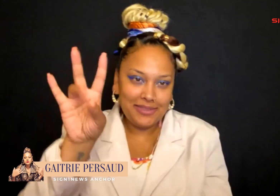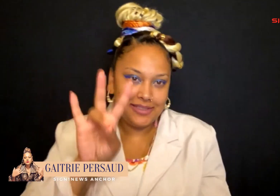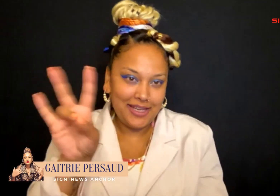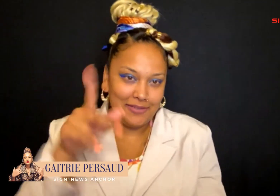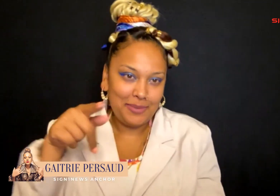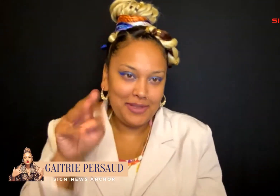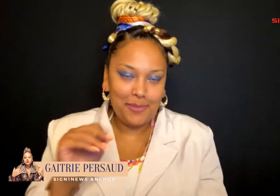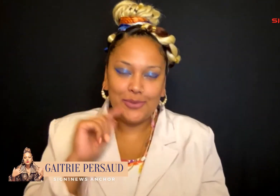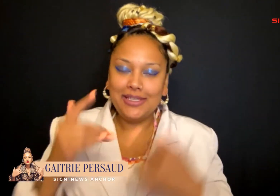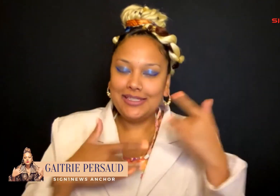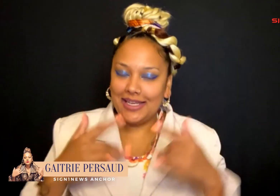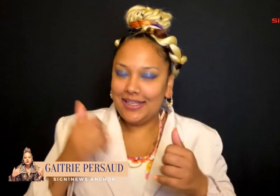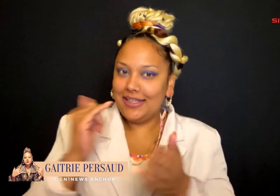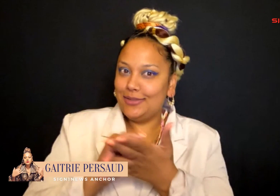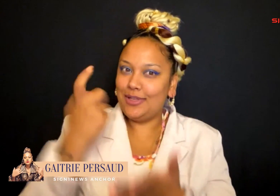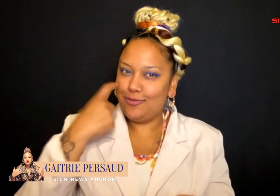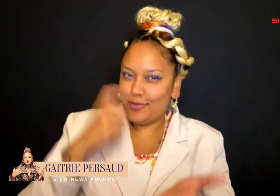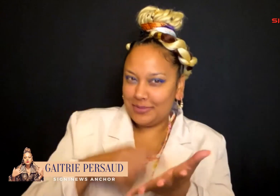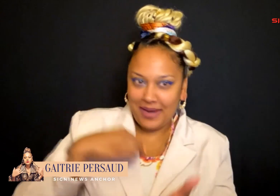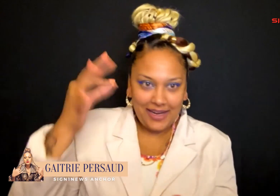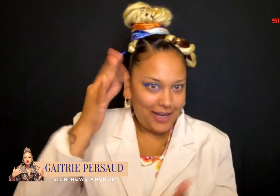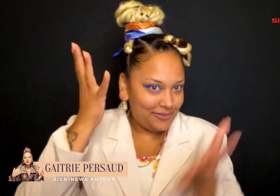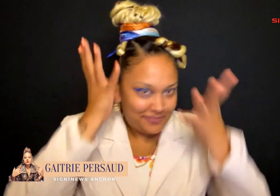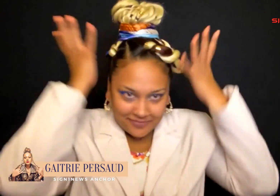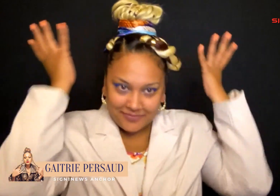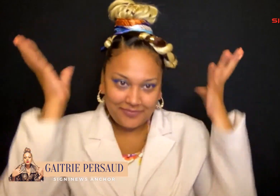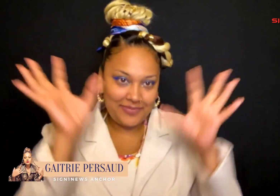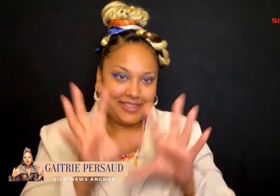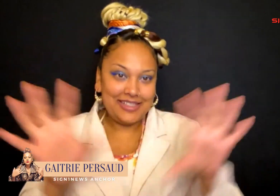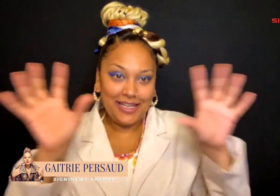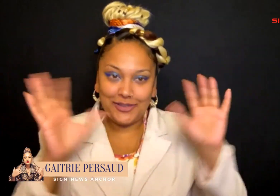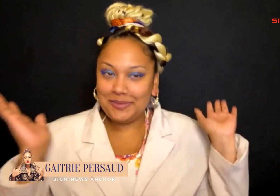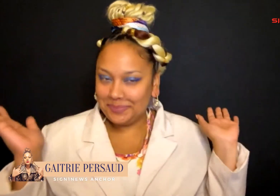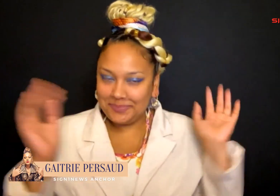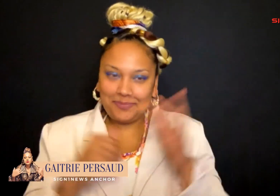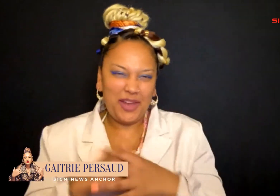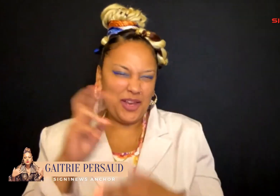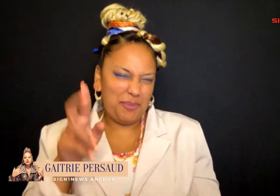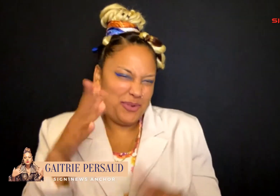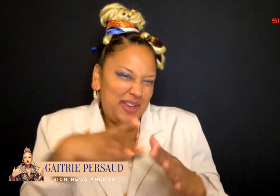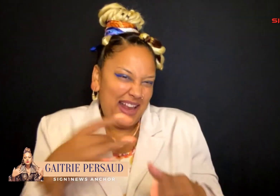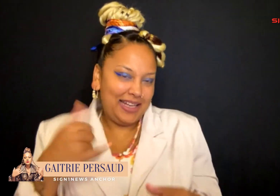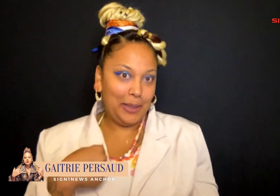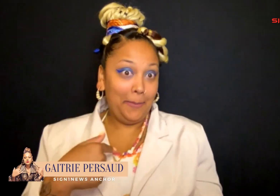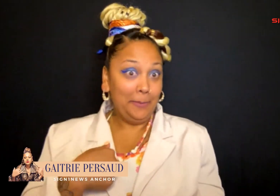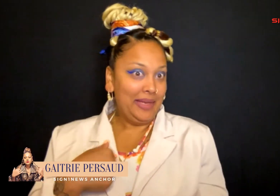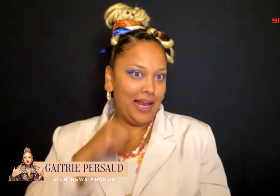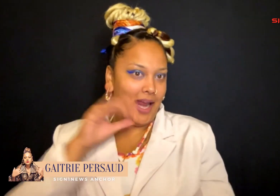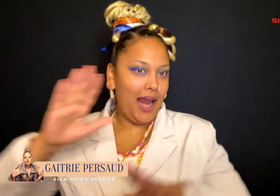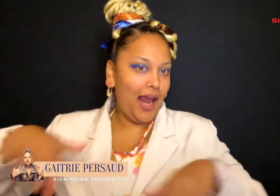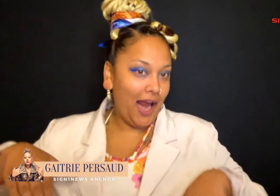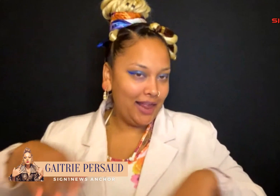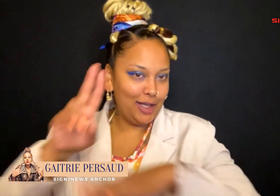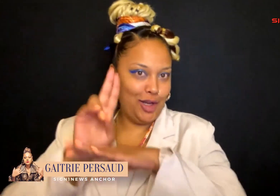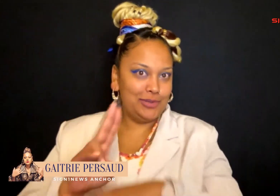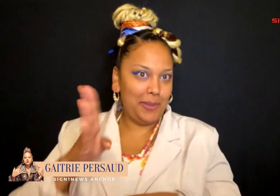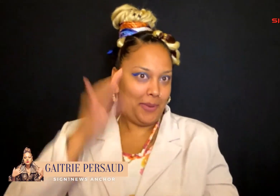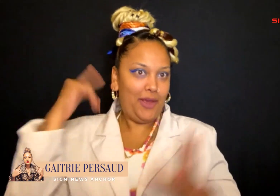and at 7 o'clock today they're going to unveil a big billboard and that's why my hair is like that